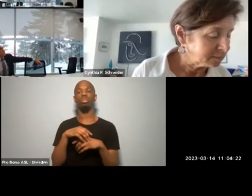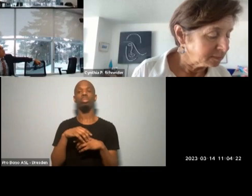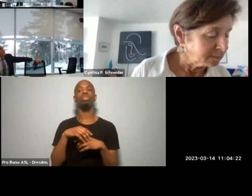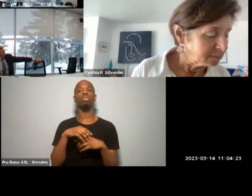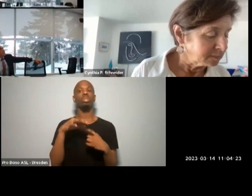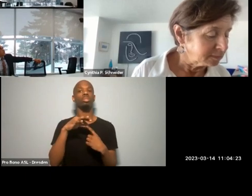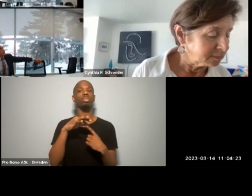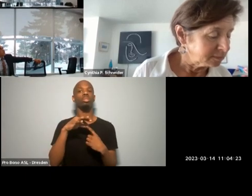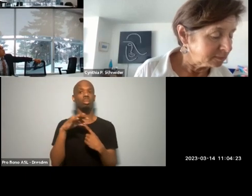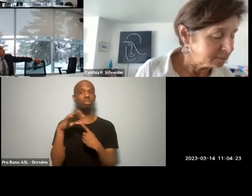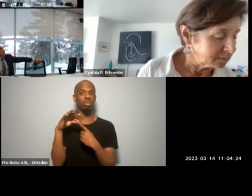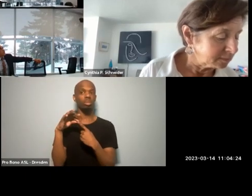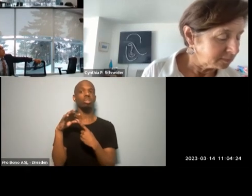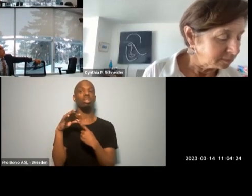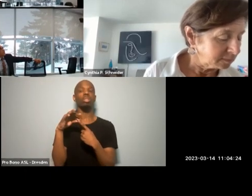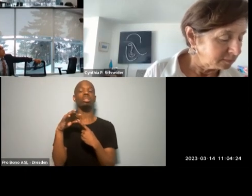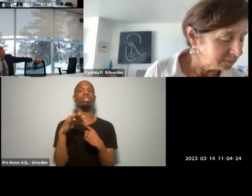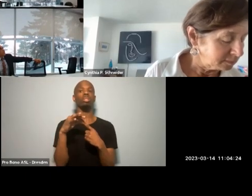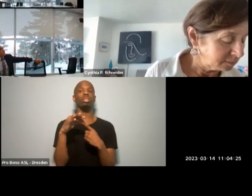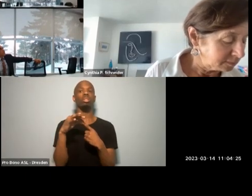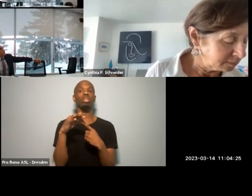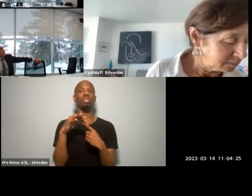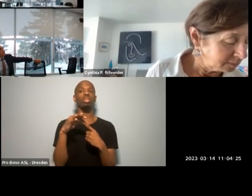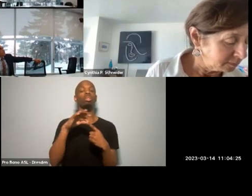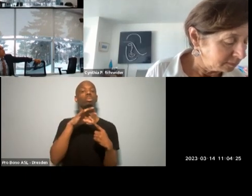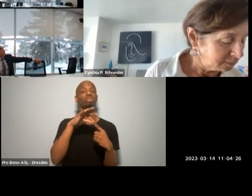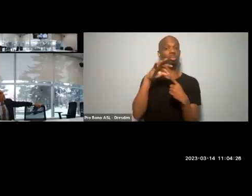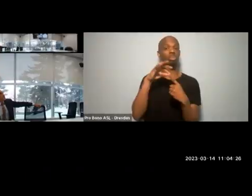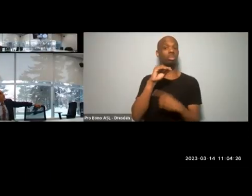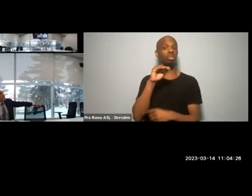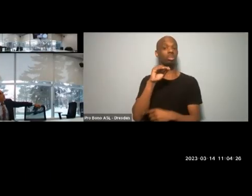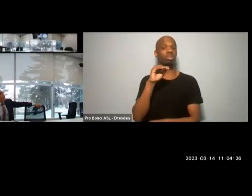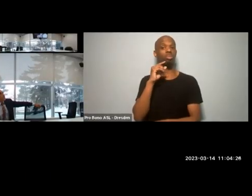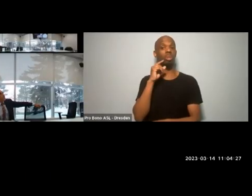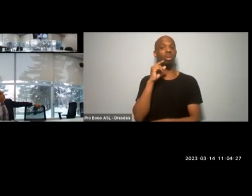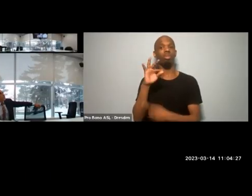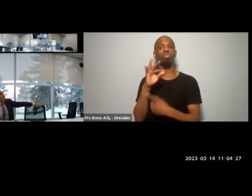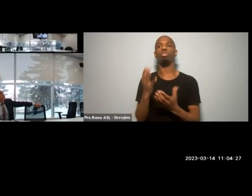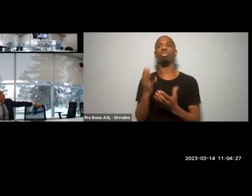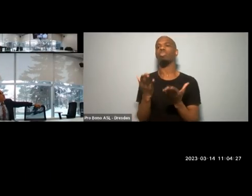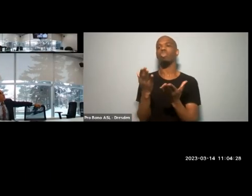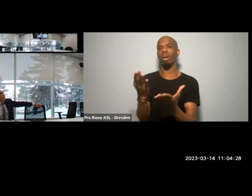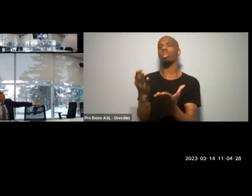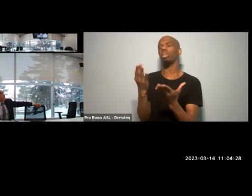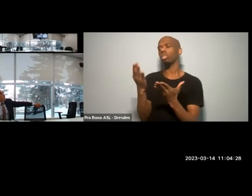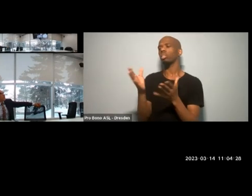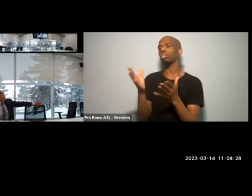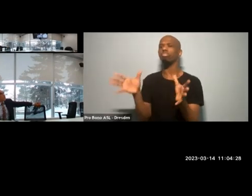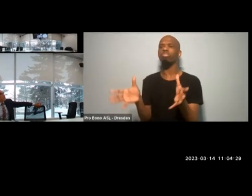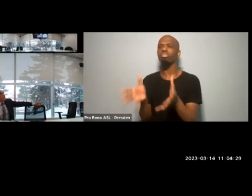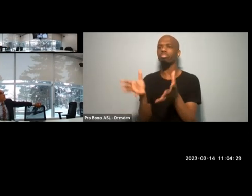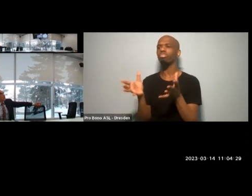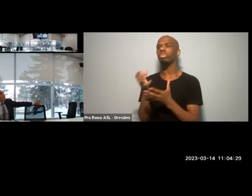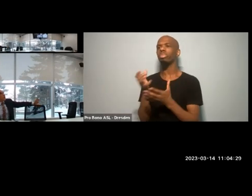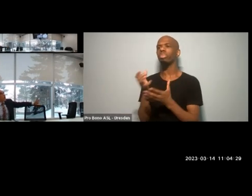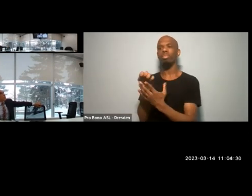Sorry. Apart from providing enabling environment for music and other art forms to thrive in Nigeria,